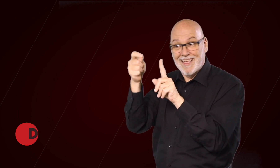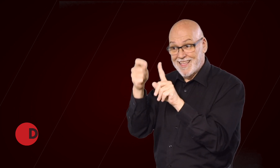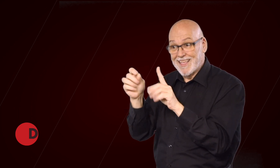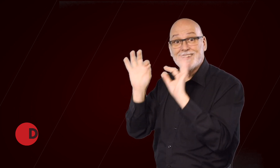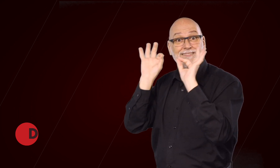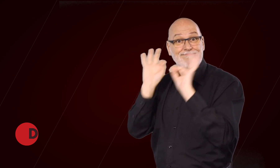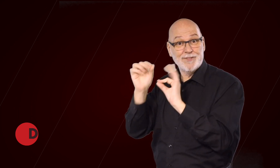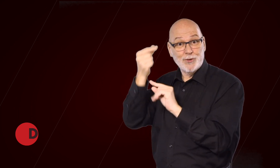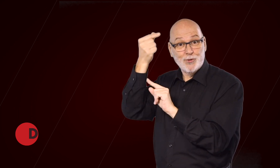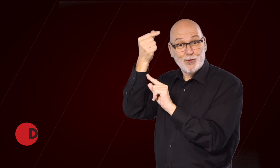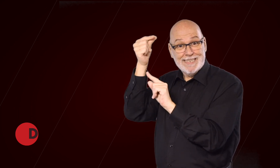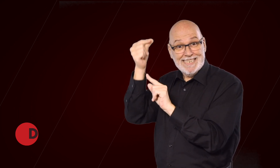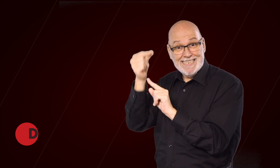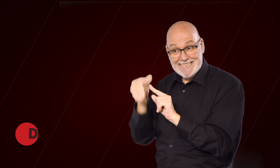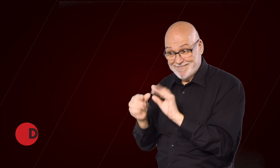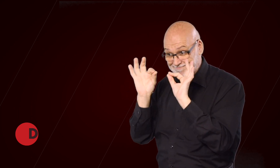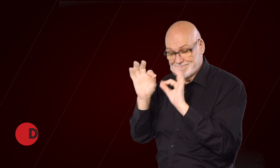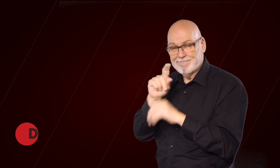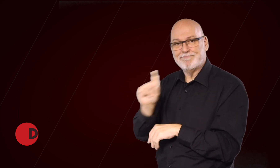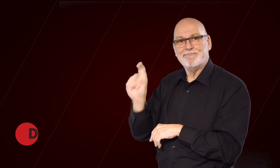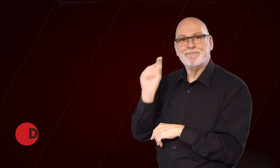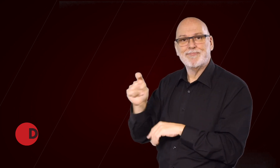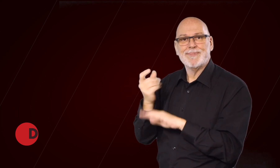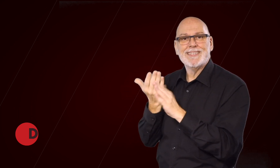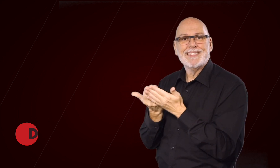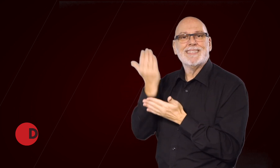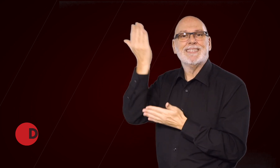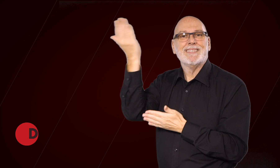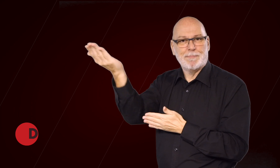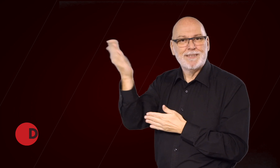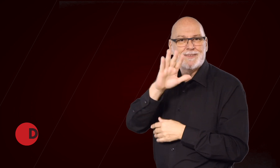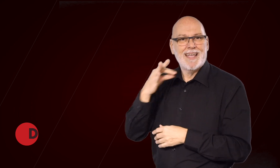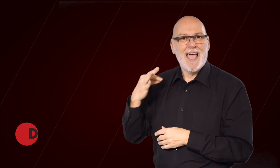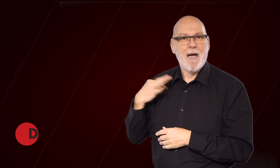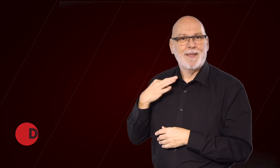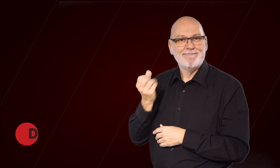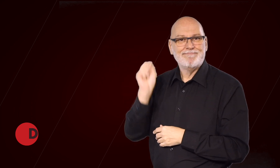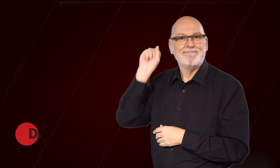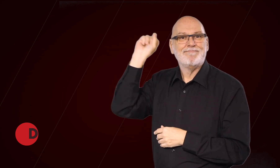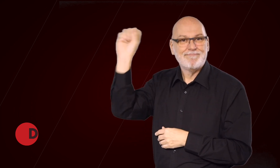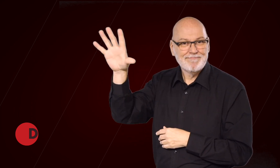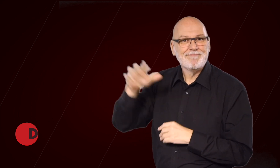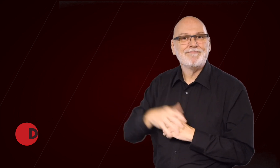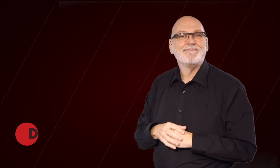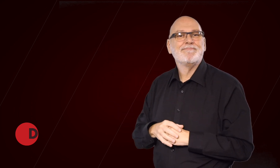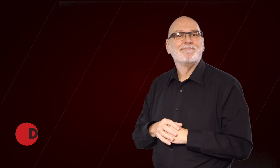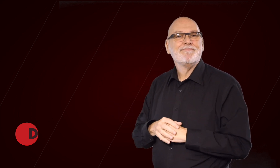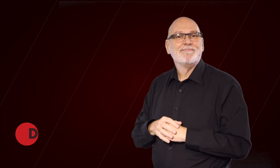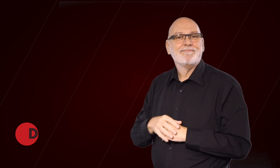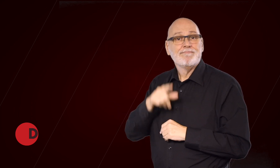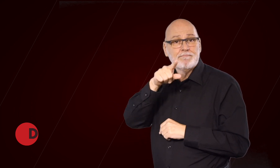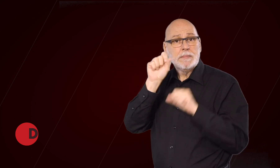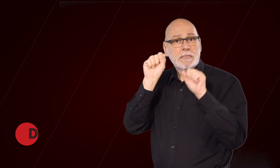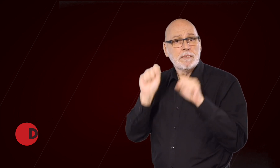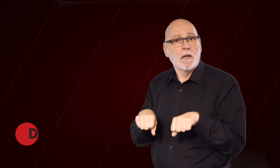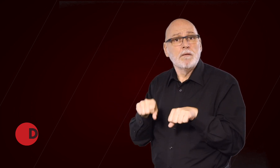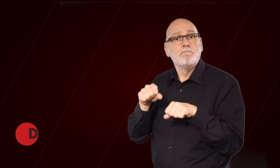all requirements and can submit your application!